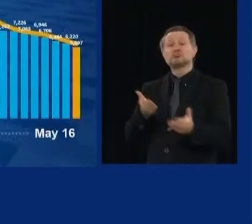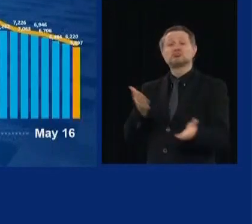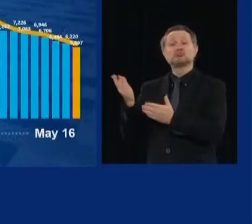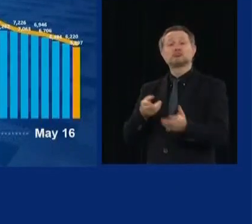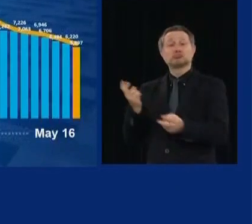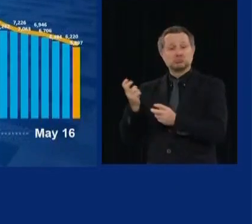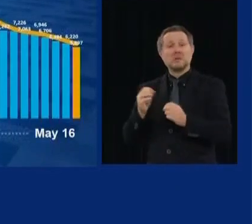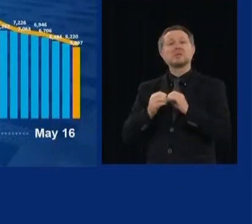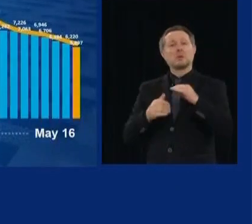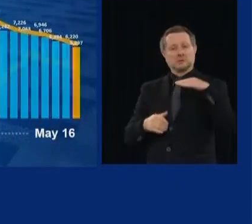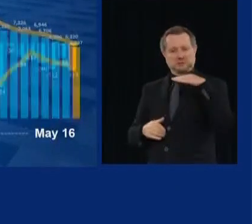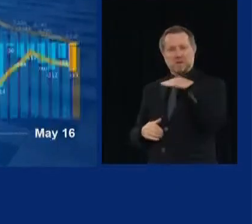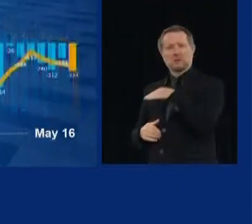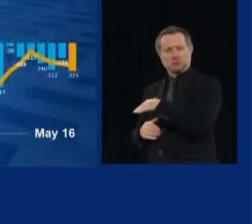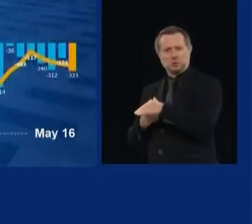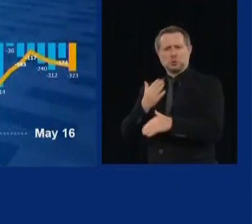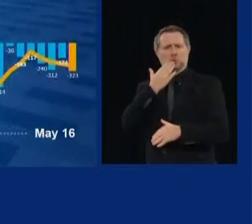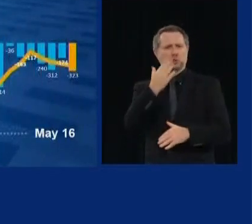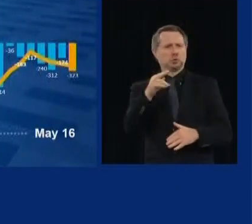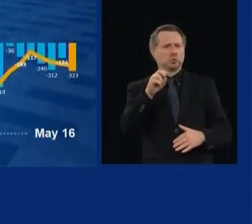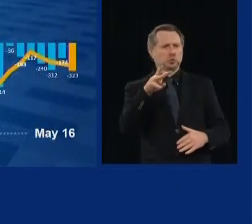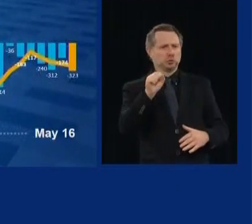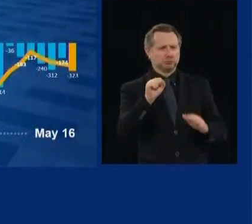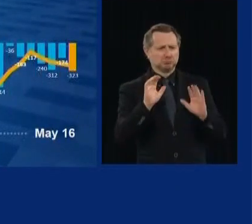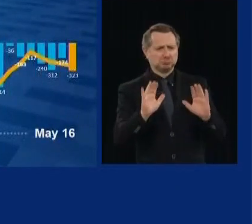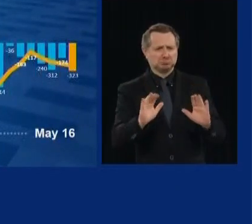YEARS, I BET IF THEY ADDED IT